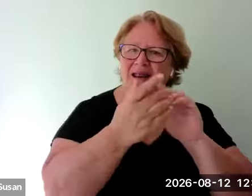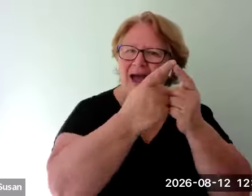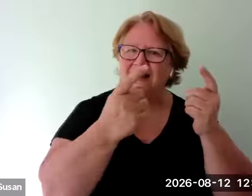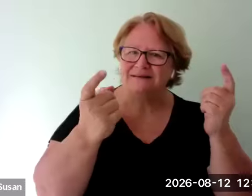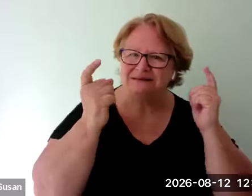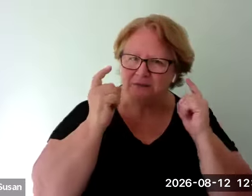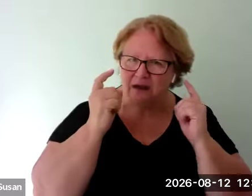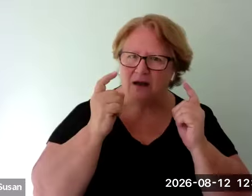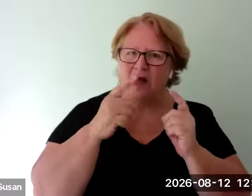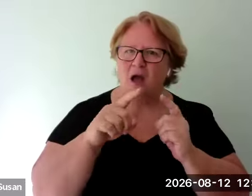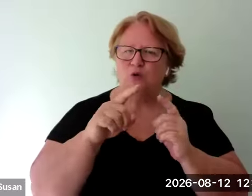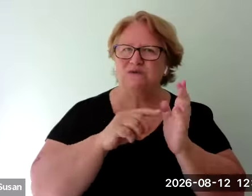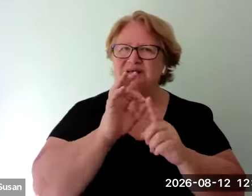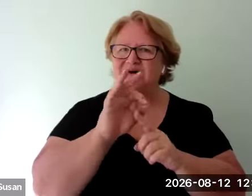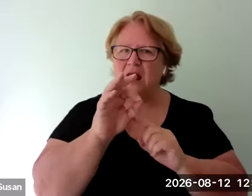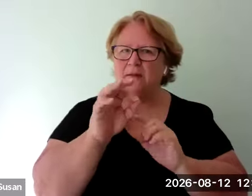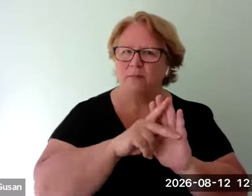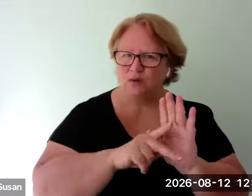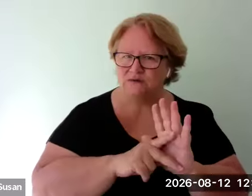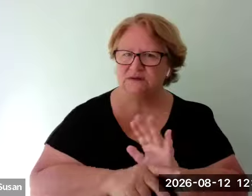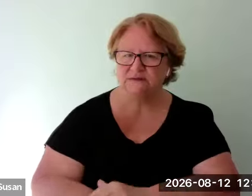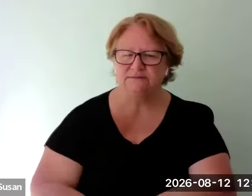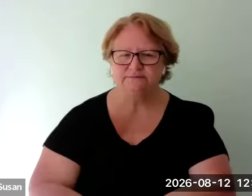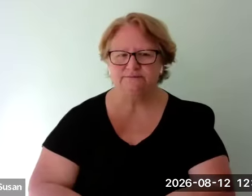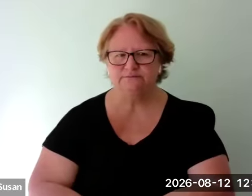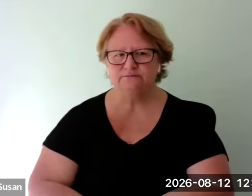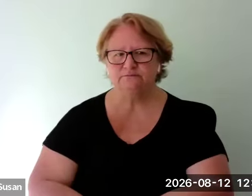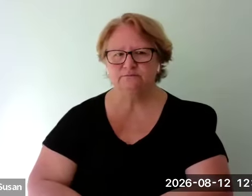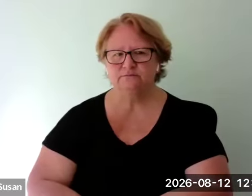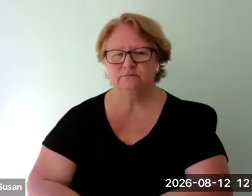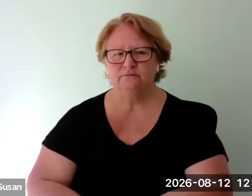researchers with disability into leadership roles in ac